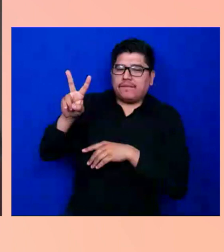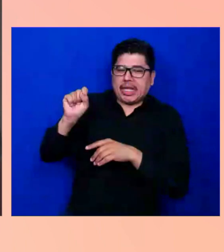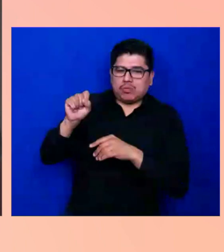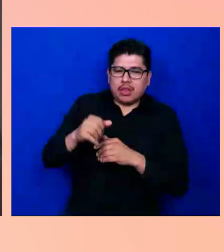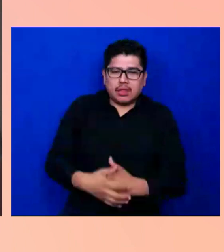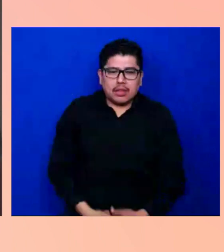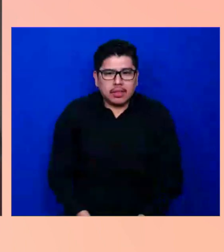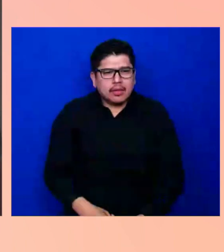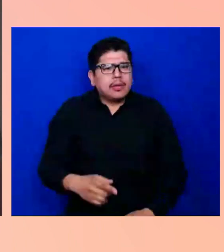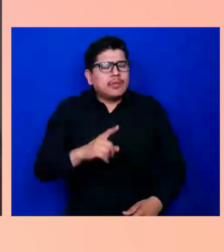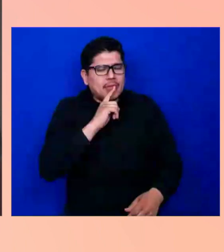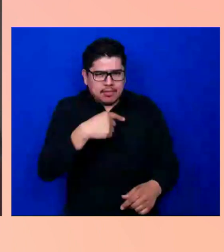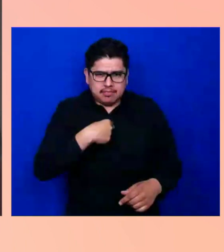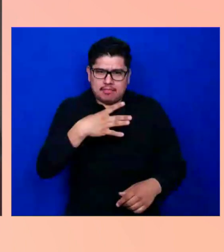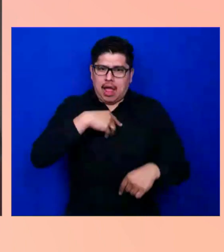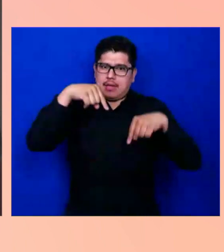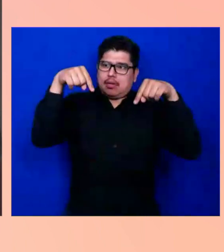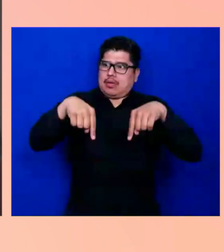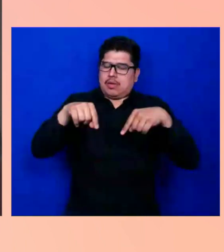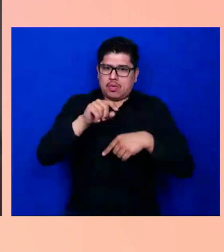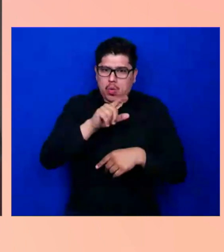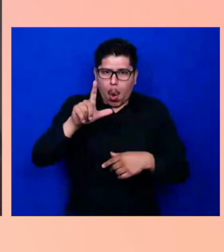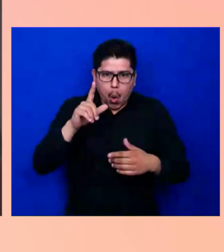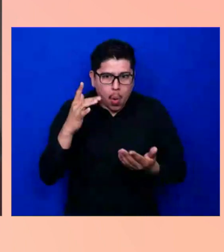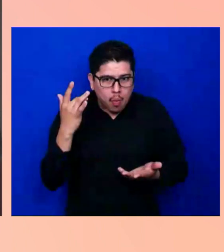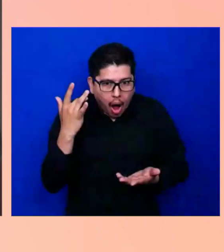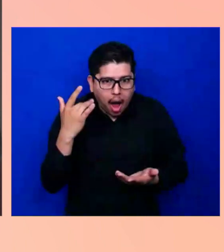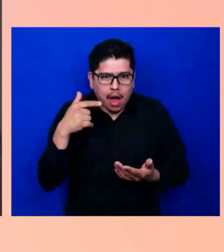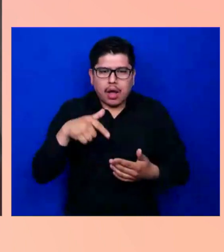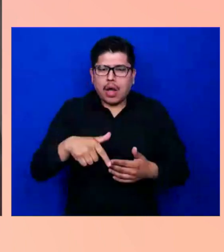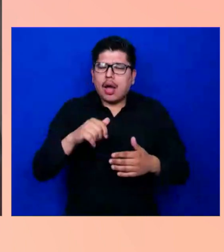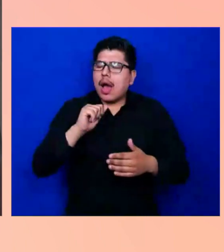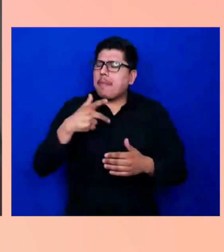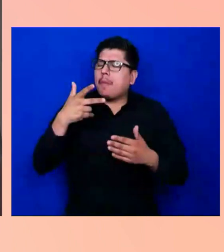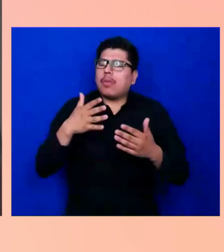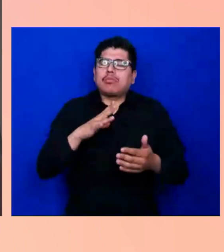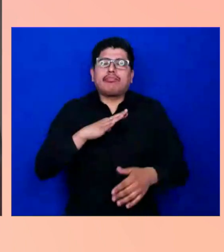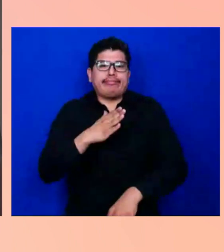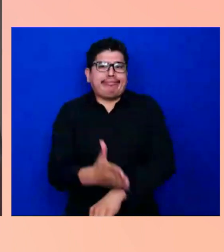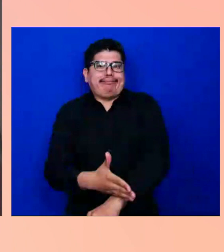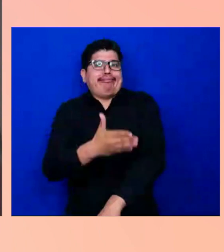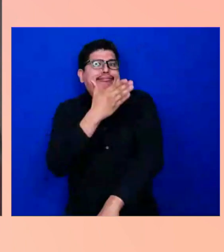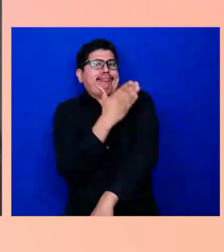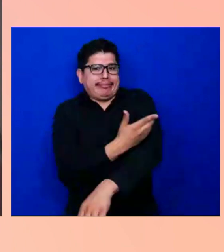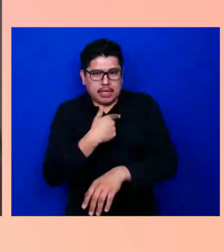it's going to make my applications better. My users are going to like it better and that makes me very happy.